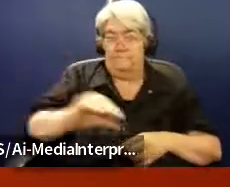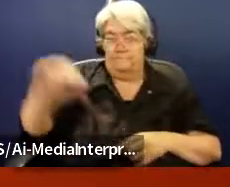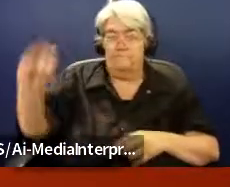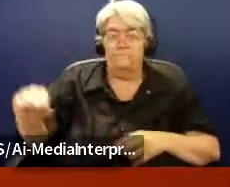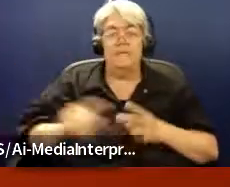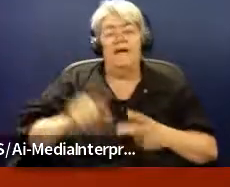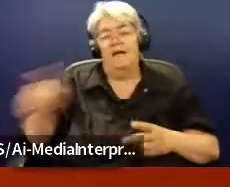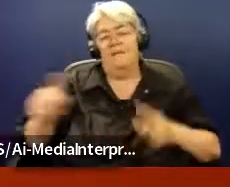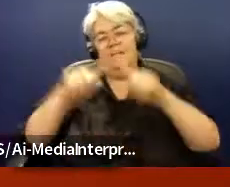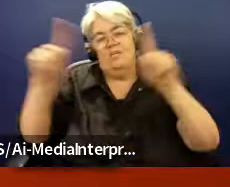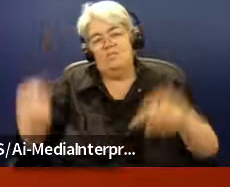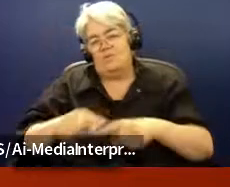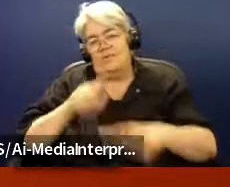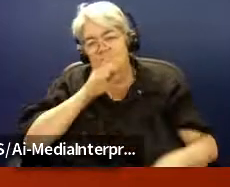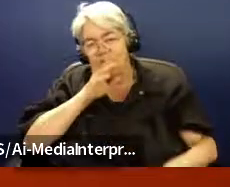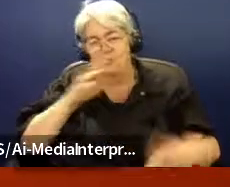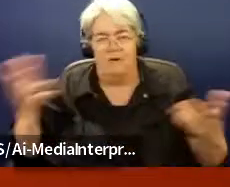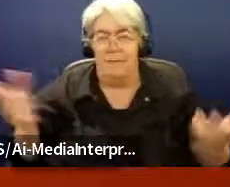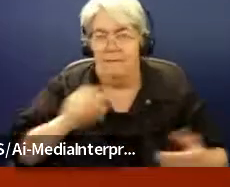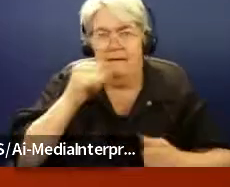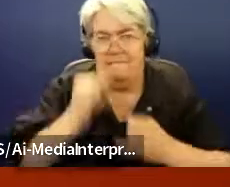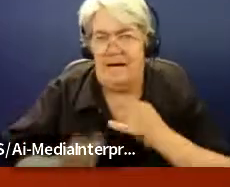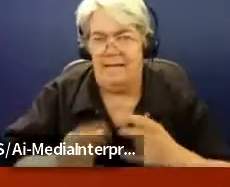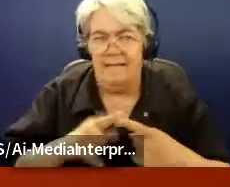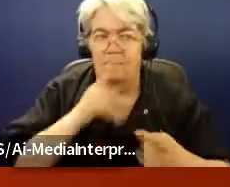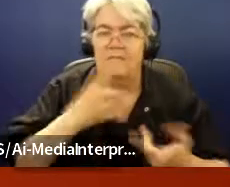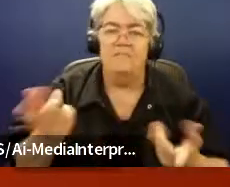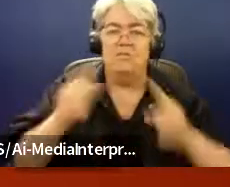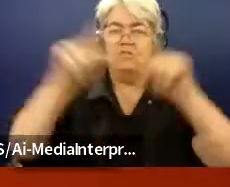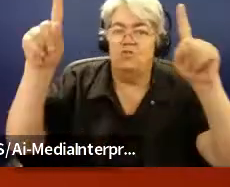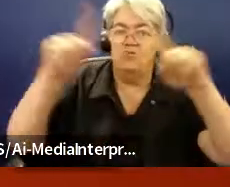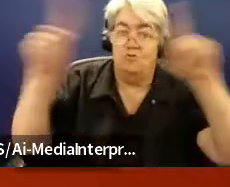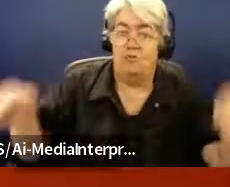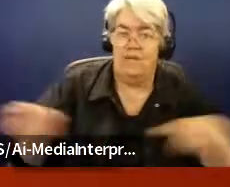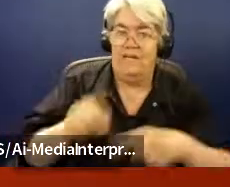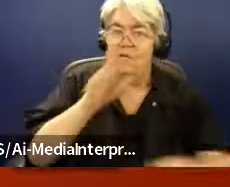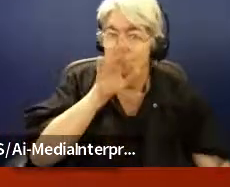Finally, screen reader's